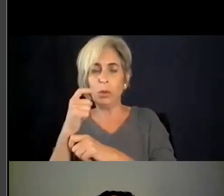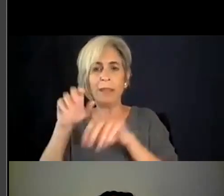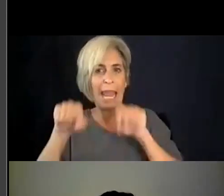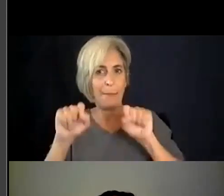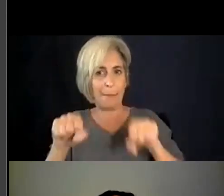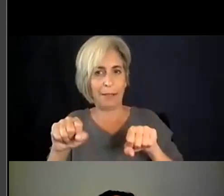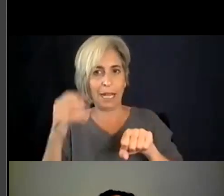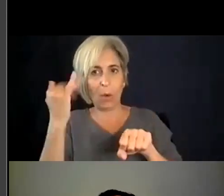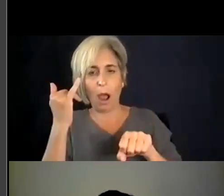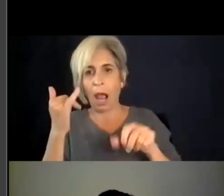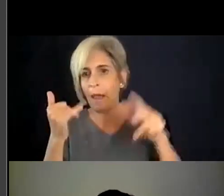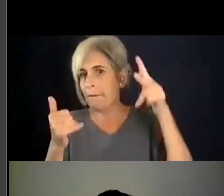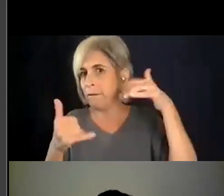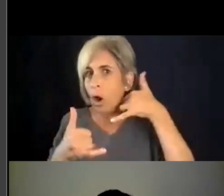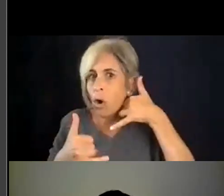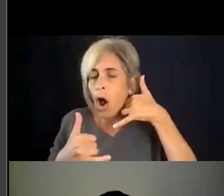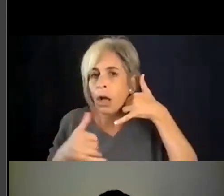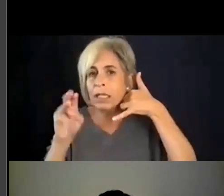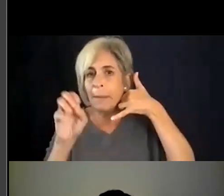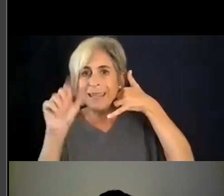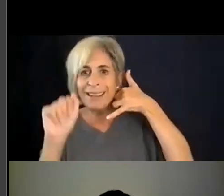phone calls and media directly into my hearing aids.